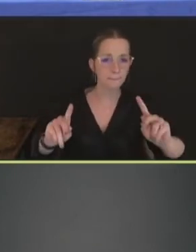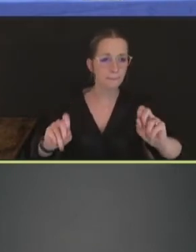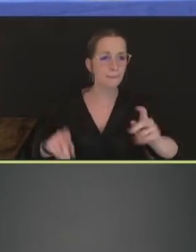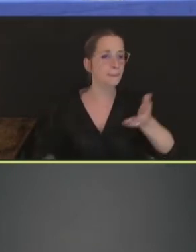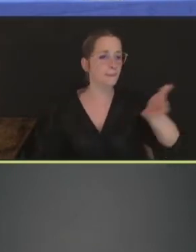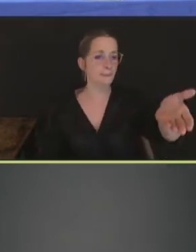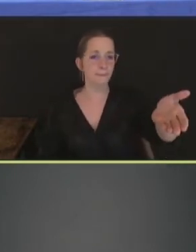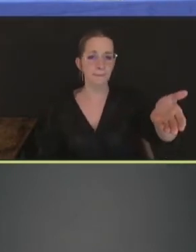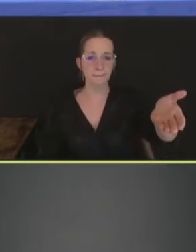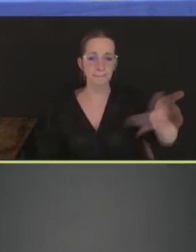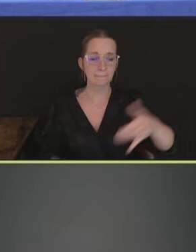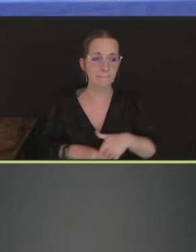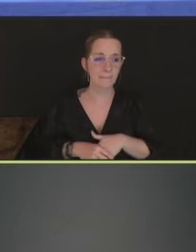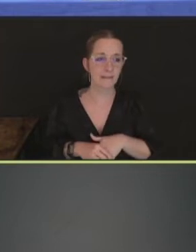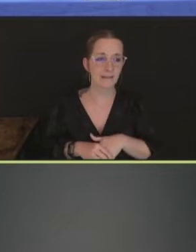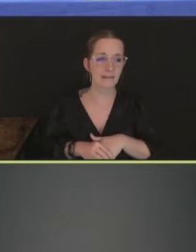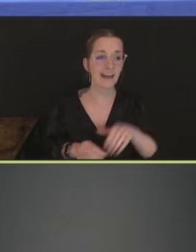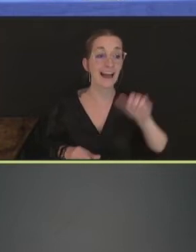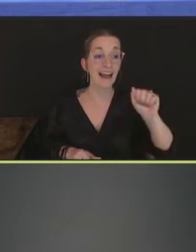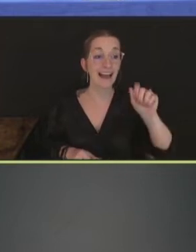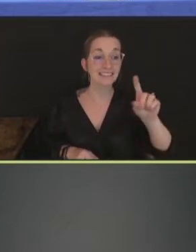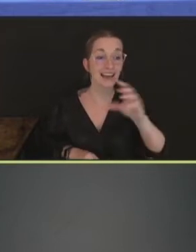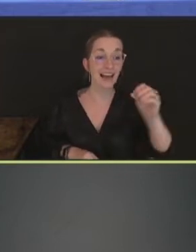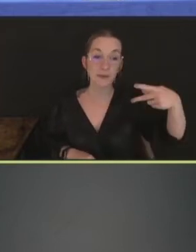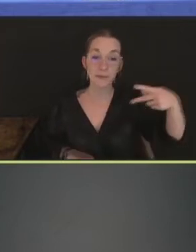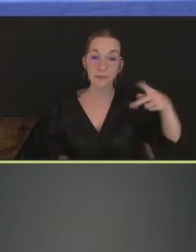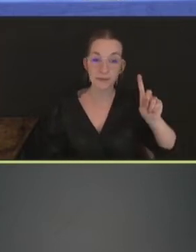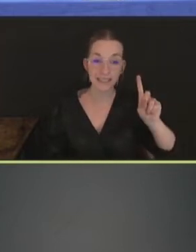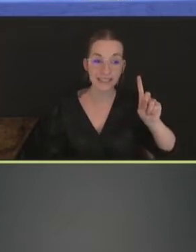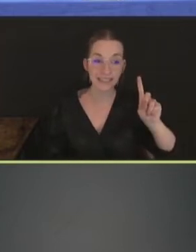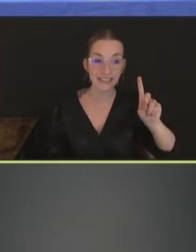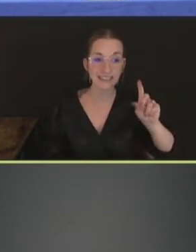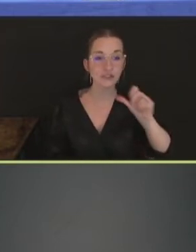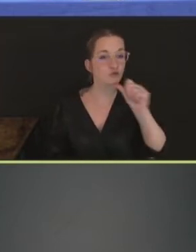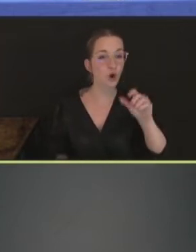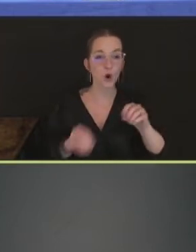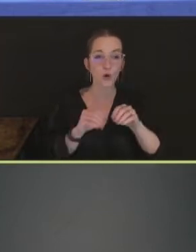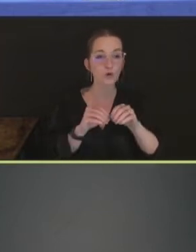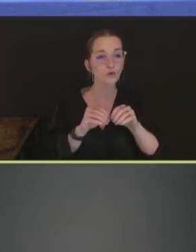Here's the -- AD and PD don't spread willy-nilly through the brain.